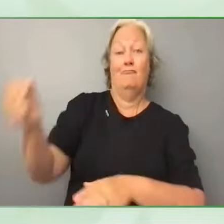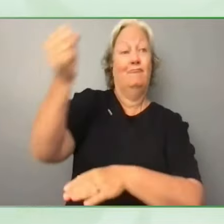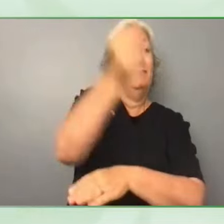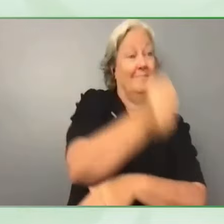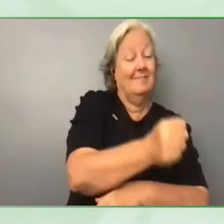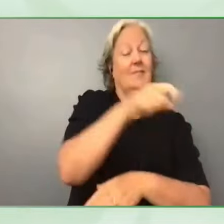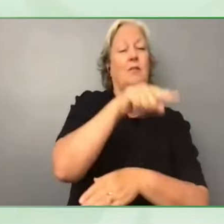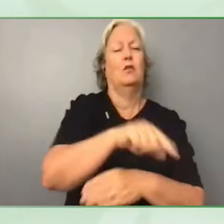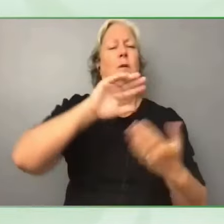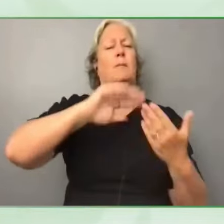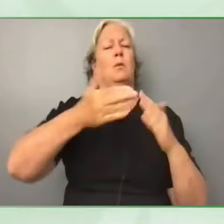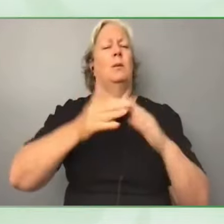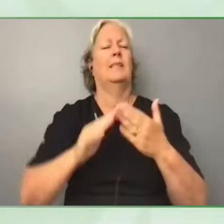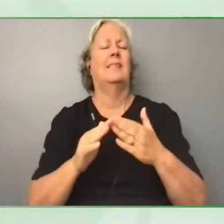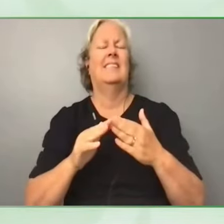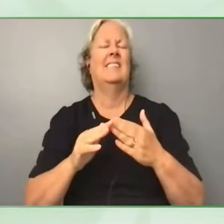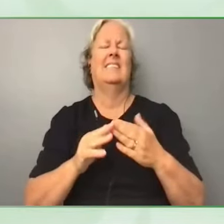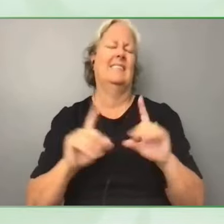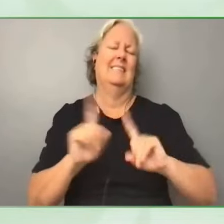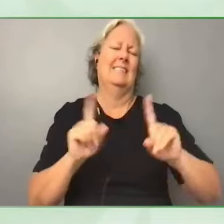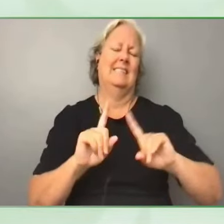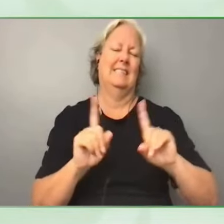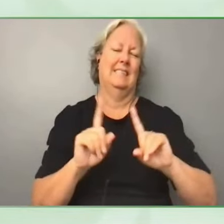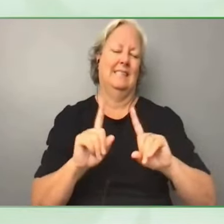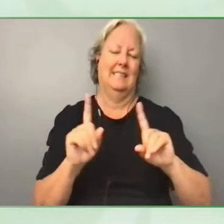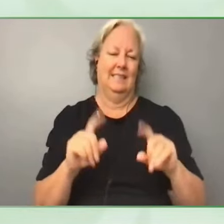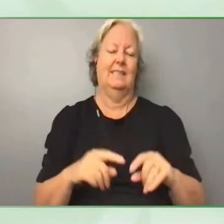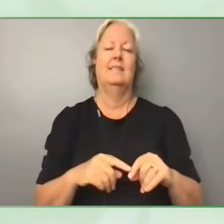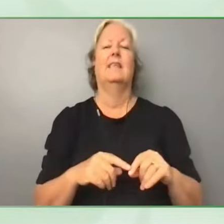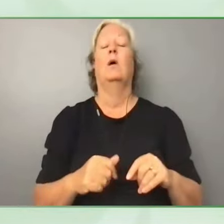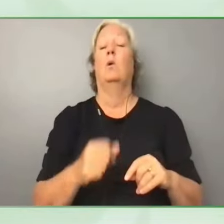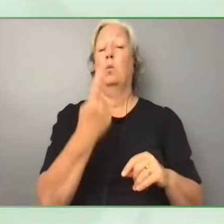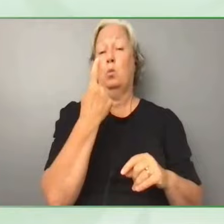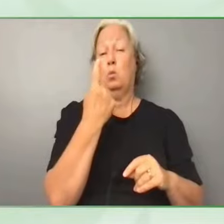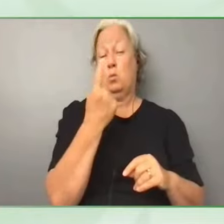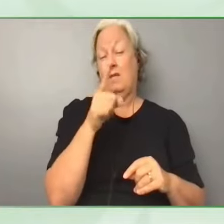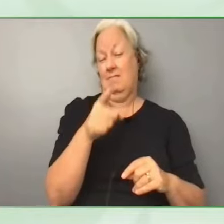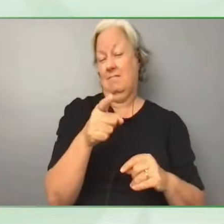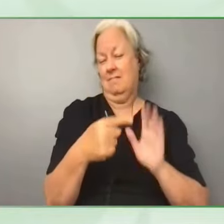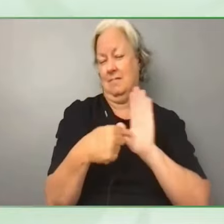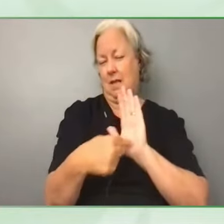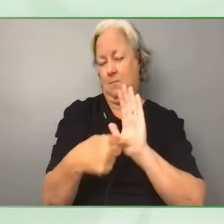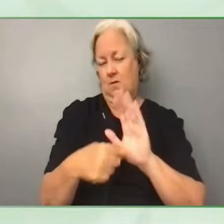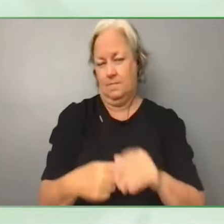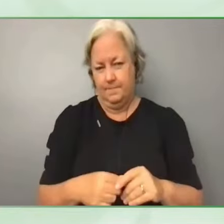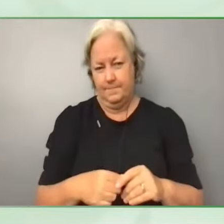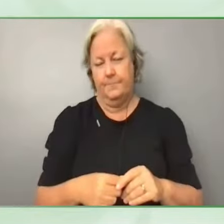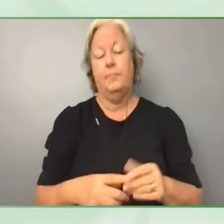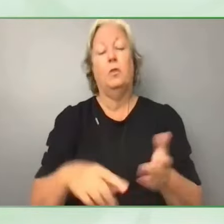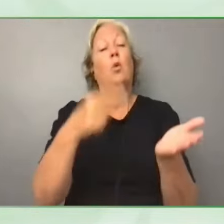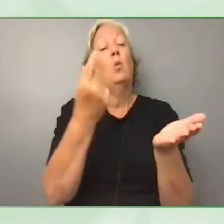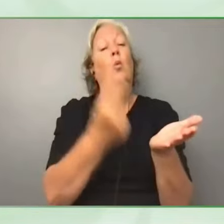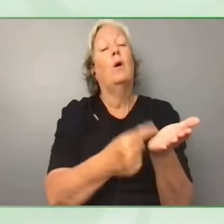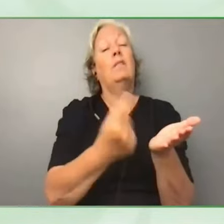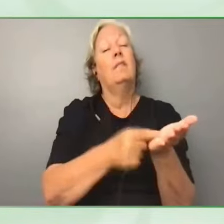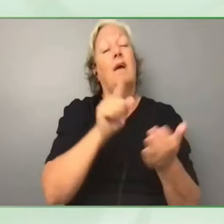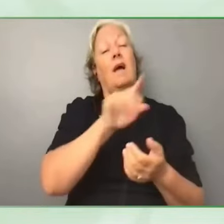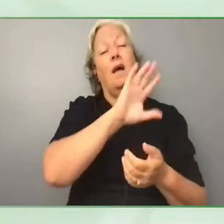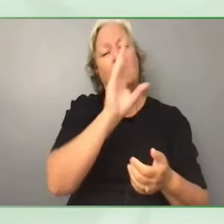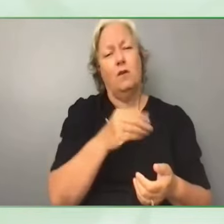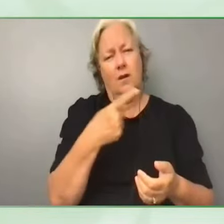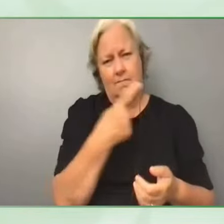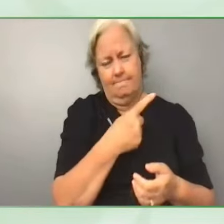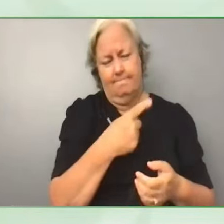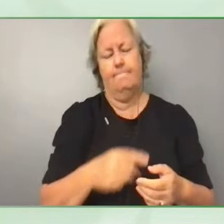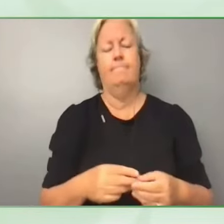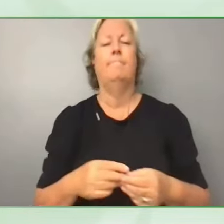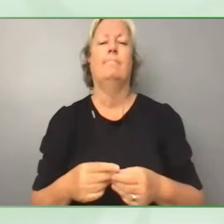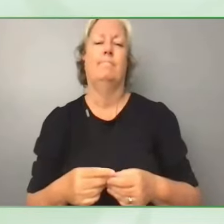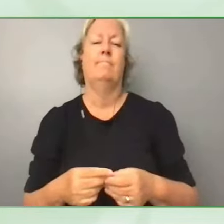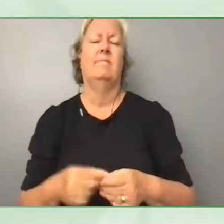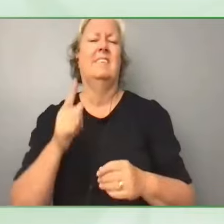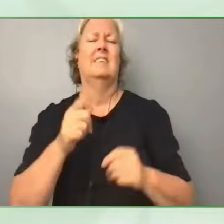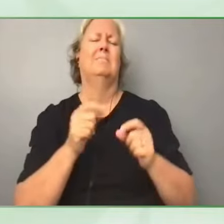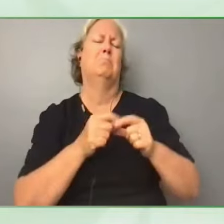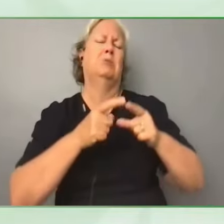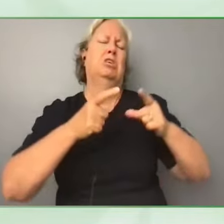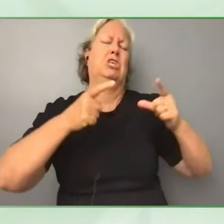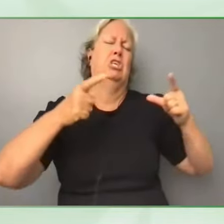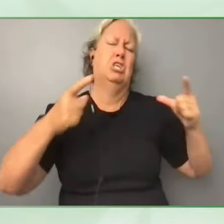I've given an example, like in Uganda the big institution that